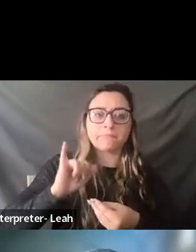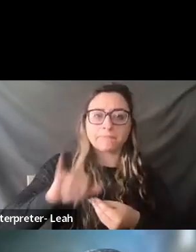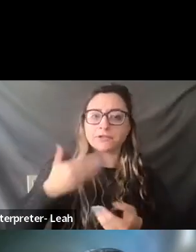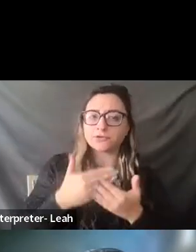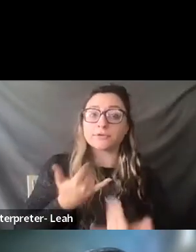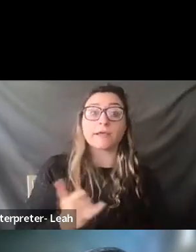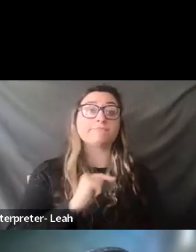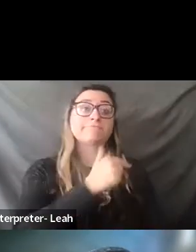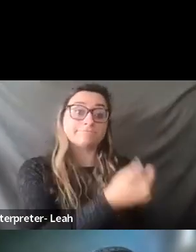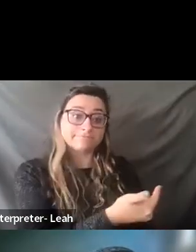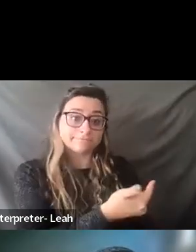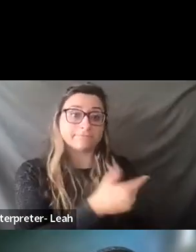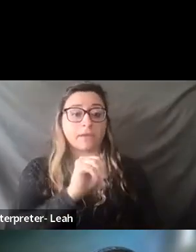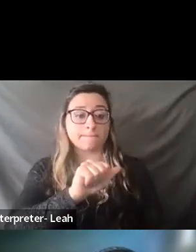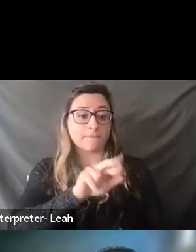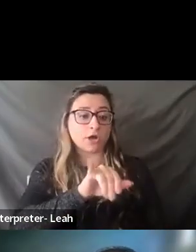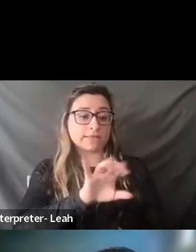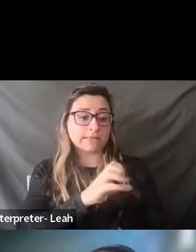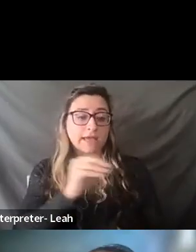As well as creating that training available for public health professionals to really identify what their legal obligations are to people with disabilities throughout the vaccine process, and navigating disability bias with a trauma-informed framework.